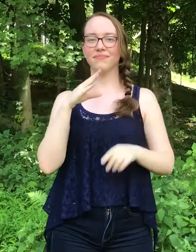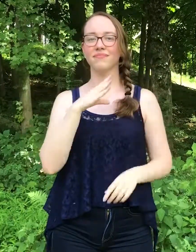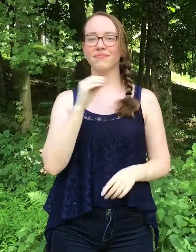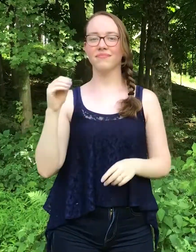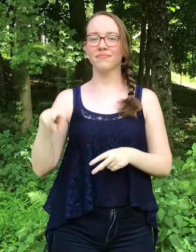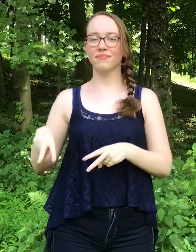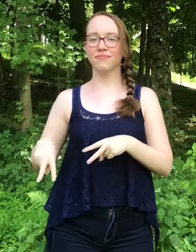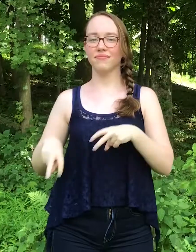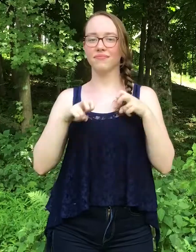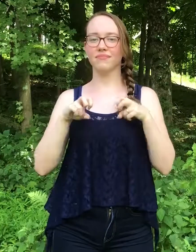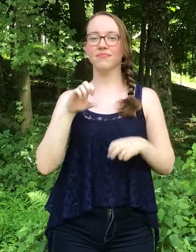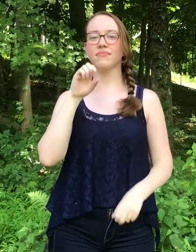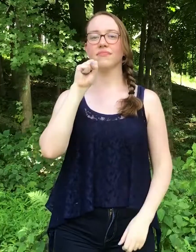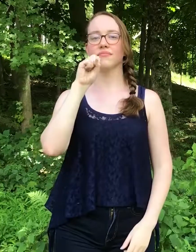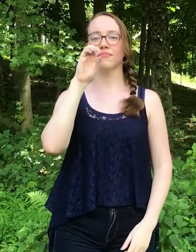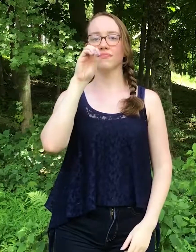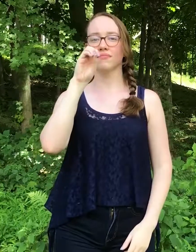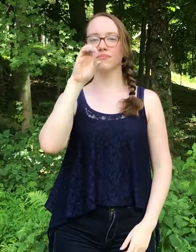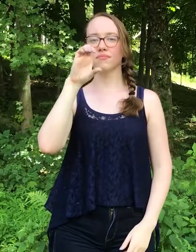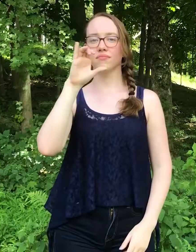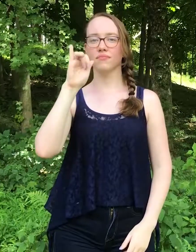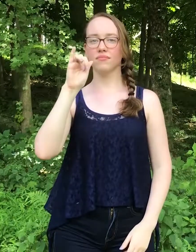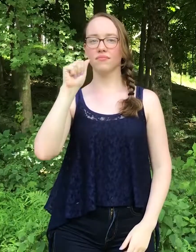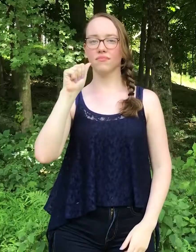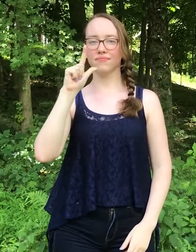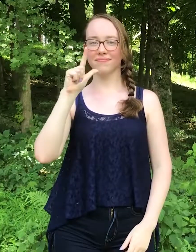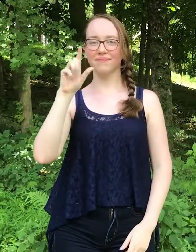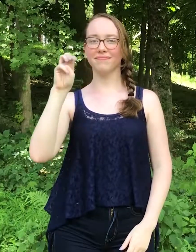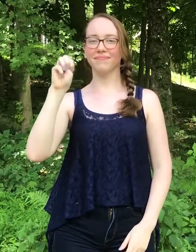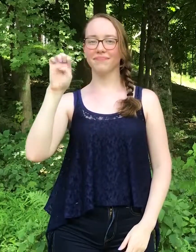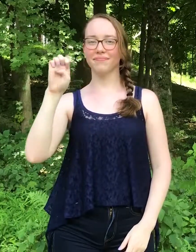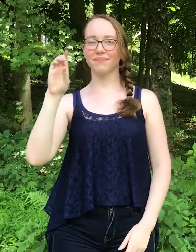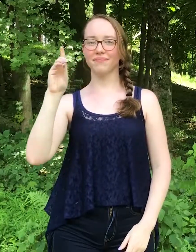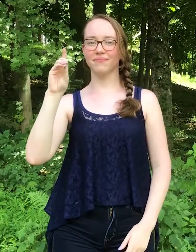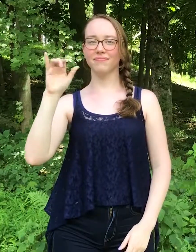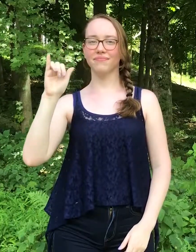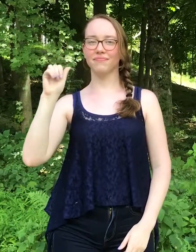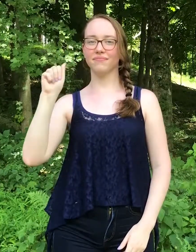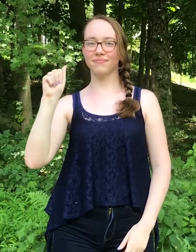and uploaded to social media.